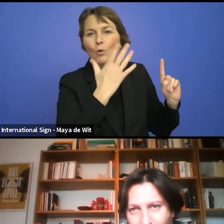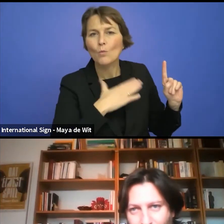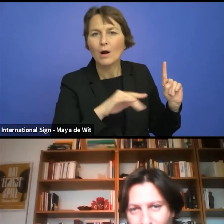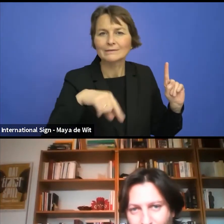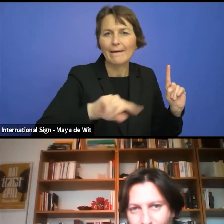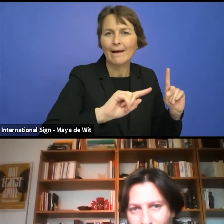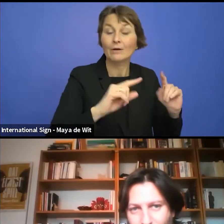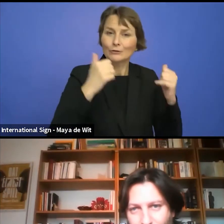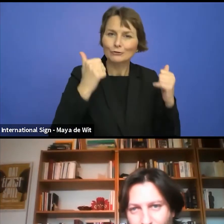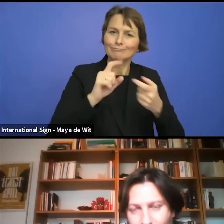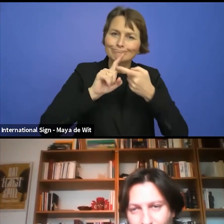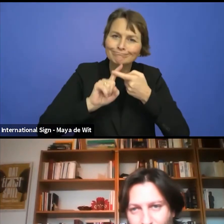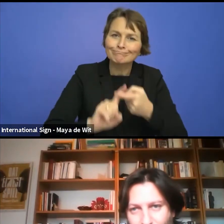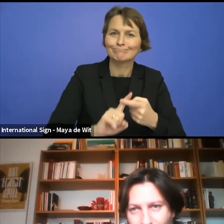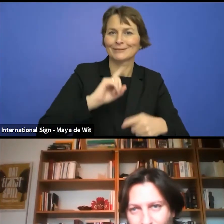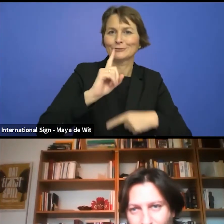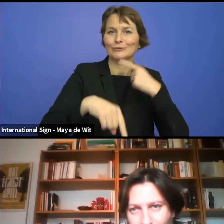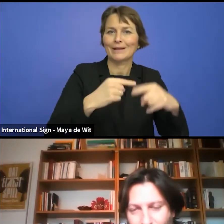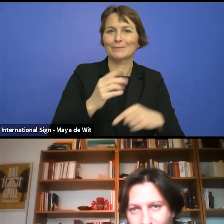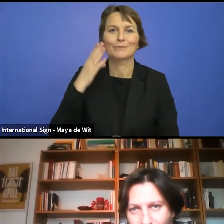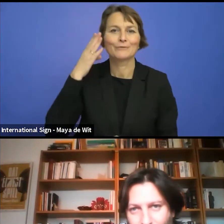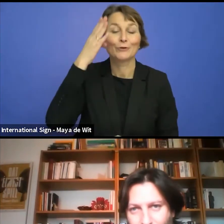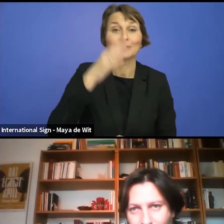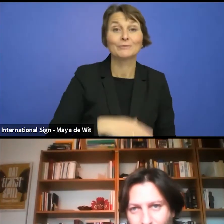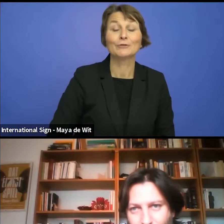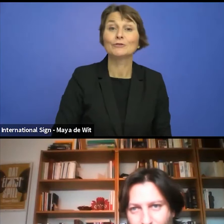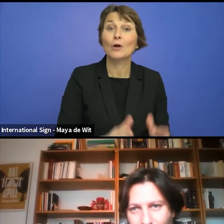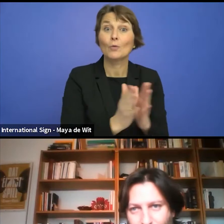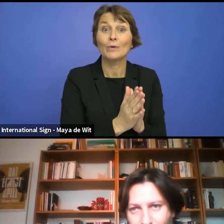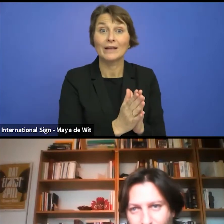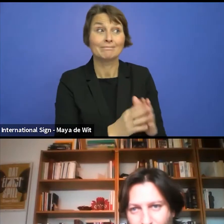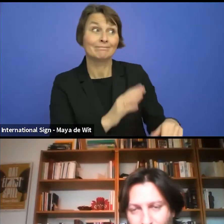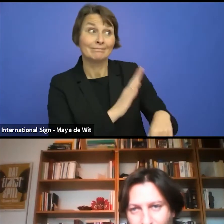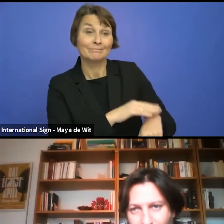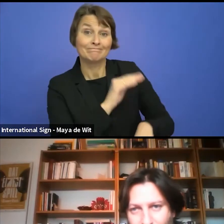So in short: We call on European policy makers. One: To follow up on the current